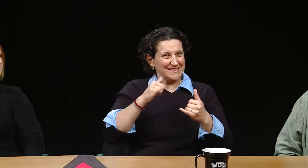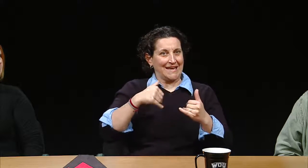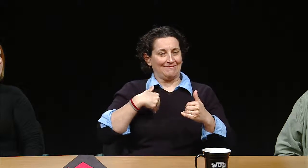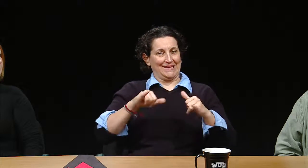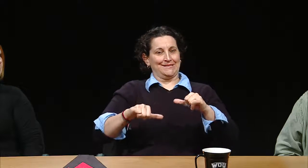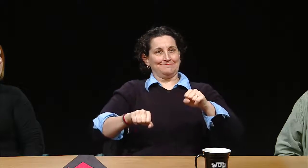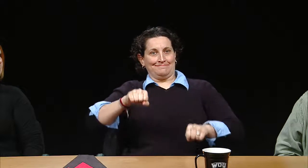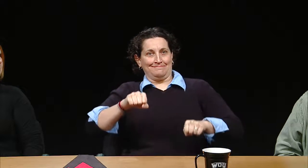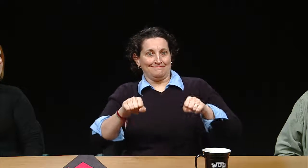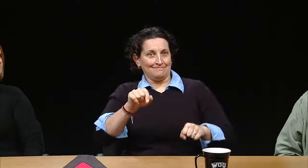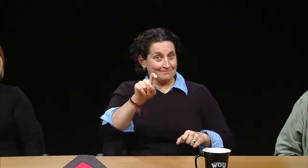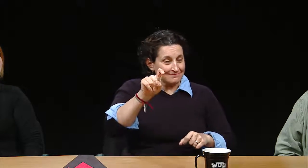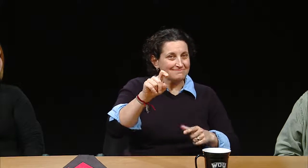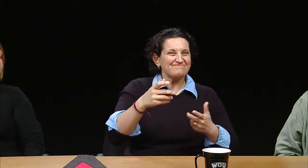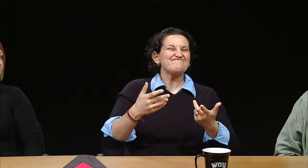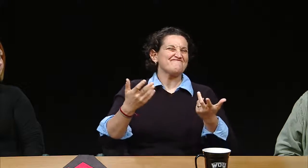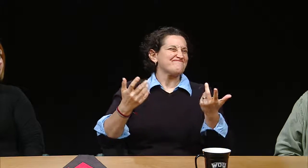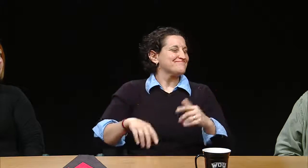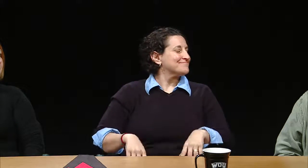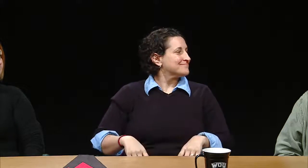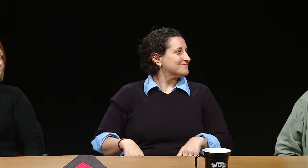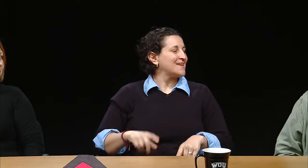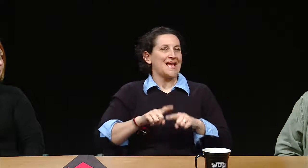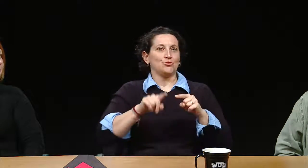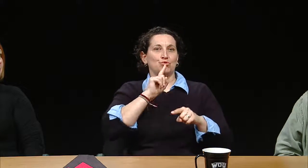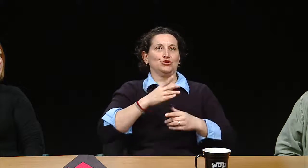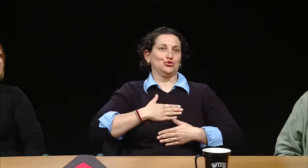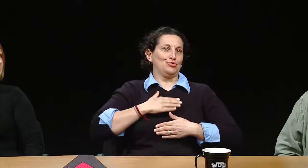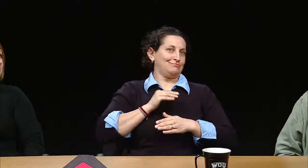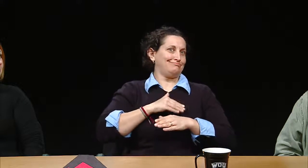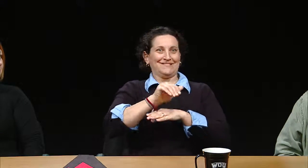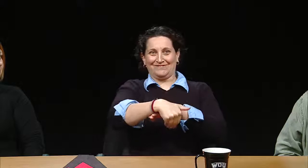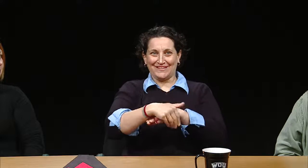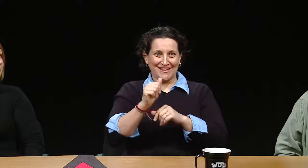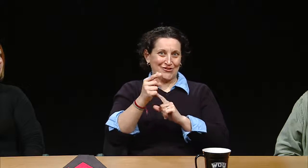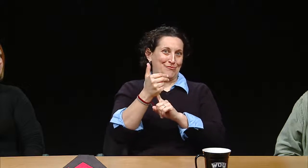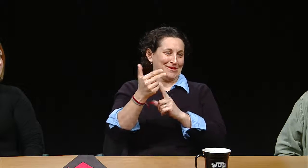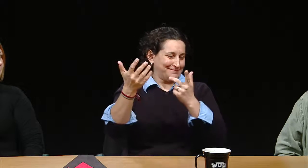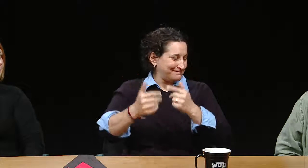can come in, pick up that video from wherever it left off, and move further along.